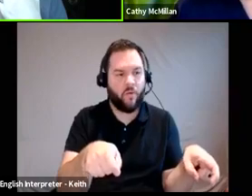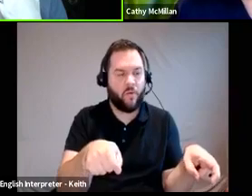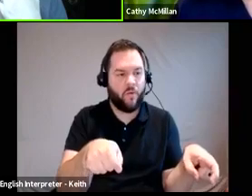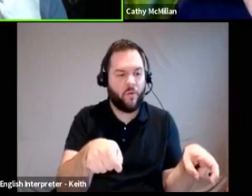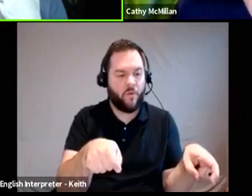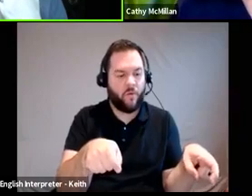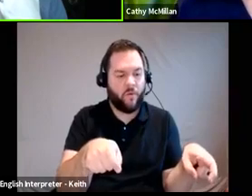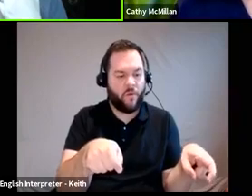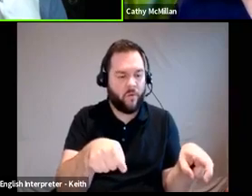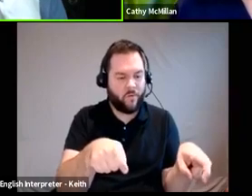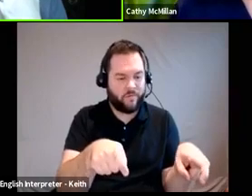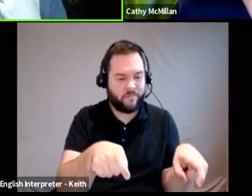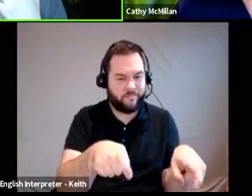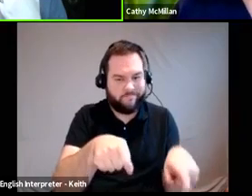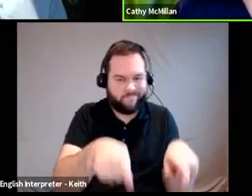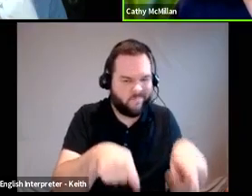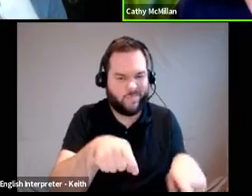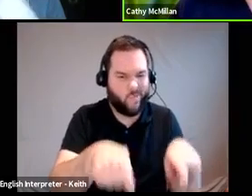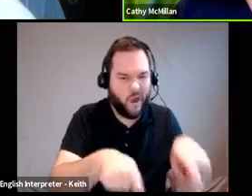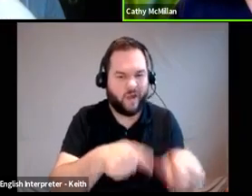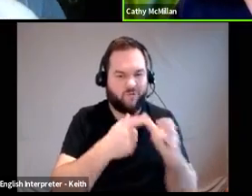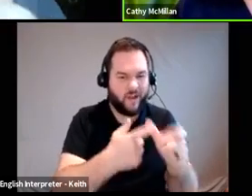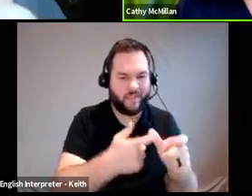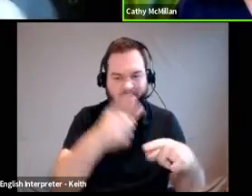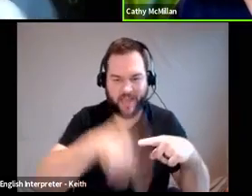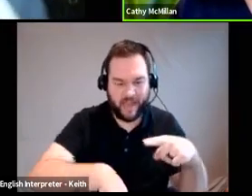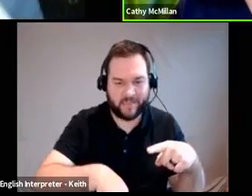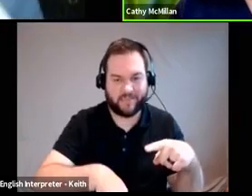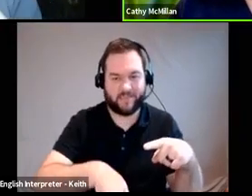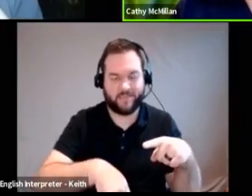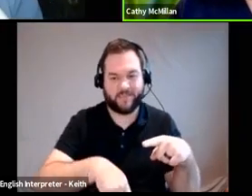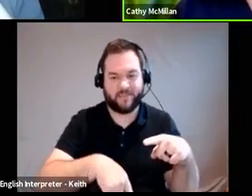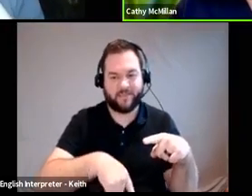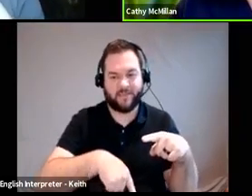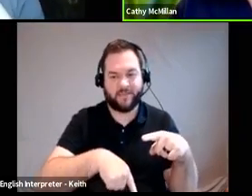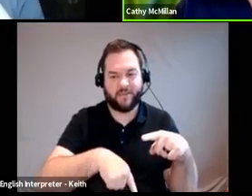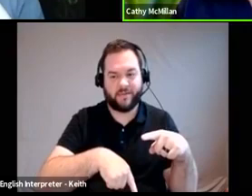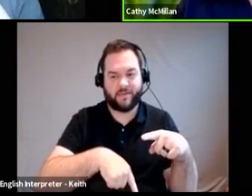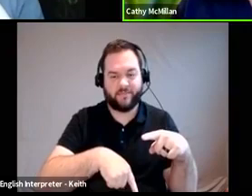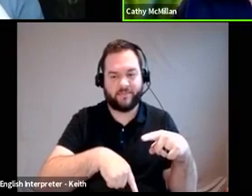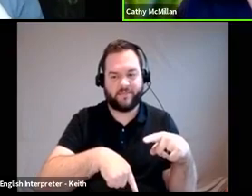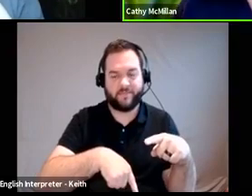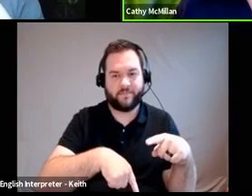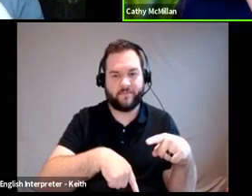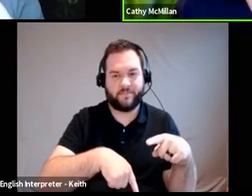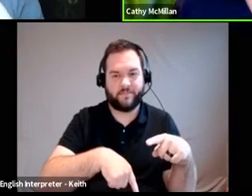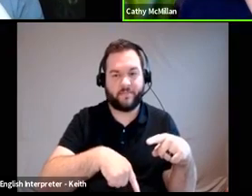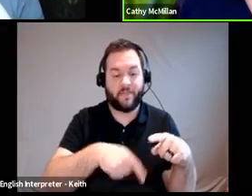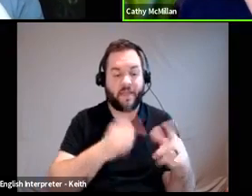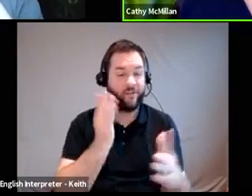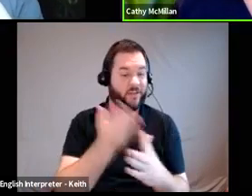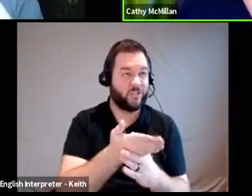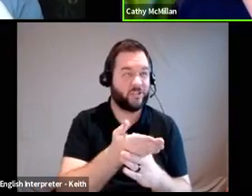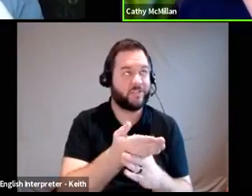like that but it's in like that but it's impairing their. their there they're walking or walking or running. You want to enter